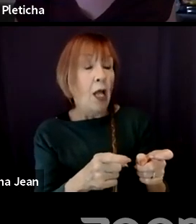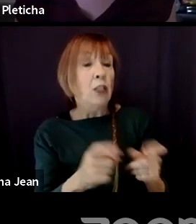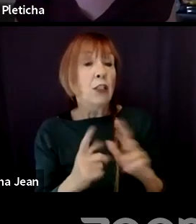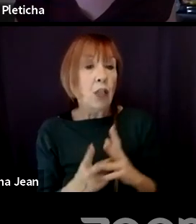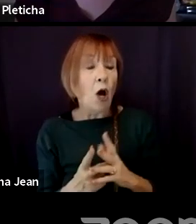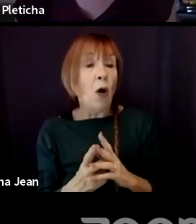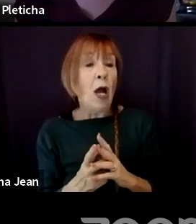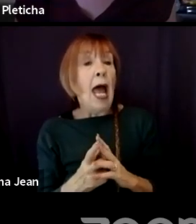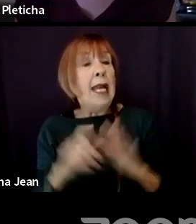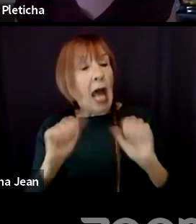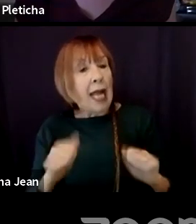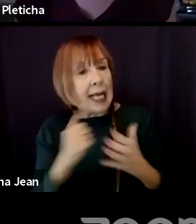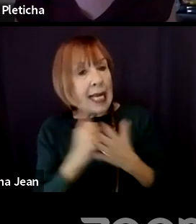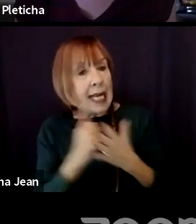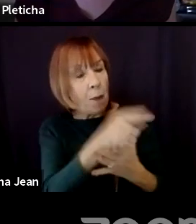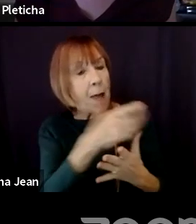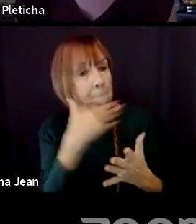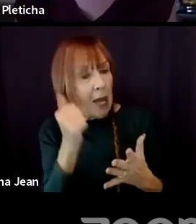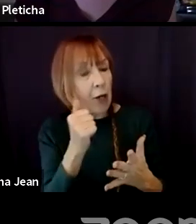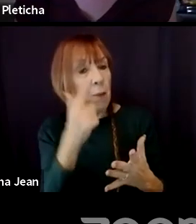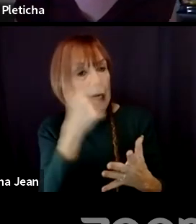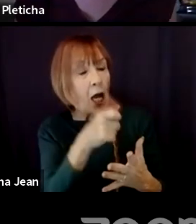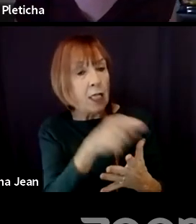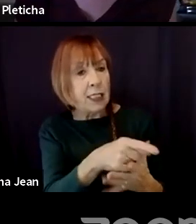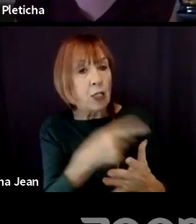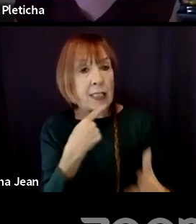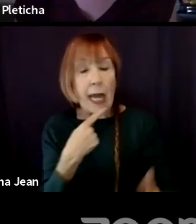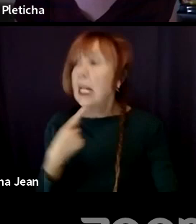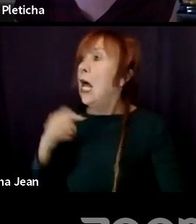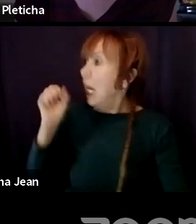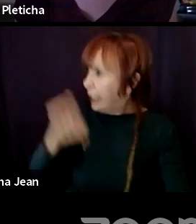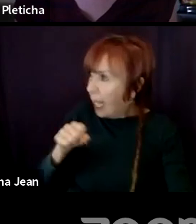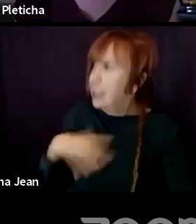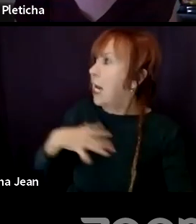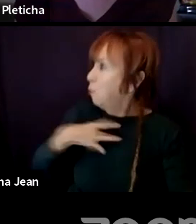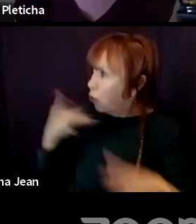because they're just saying like, yeah, I want more from you. Yeah.